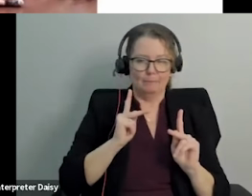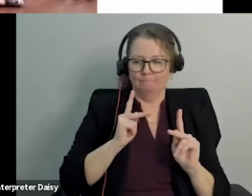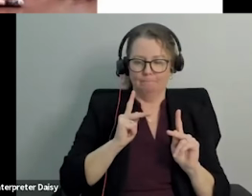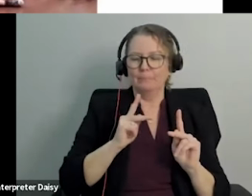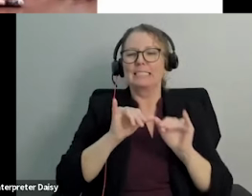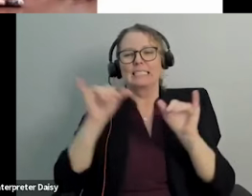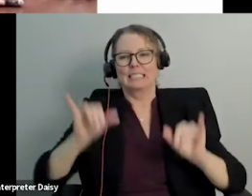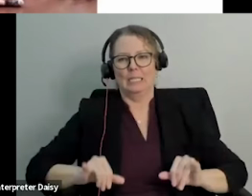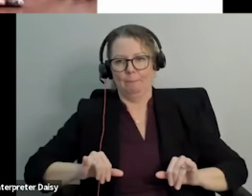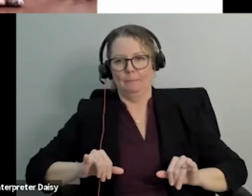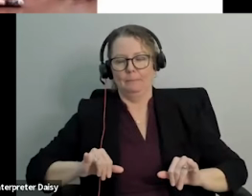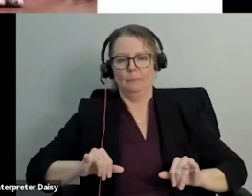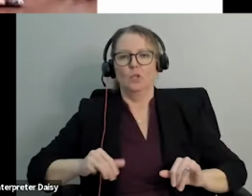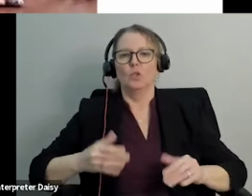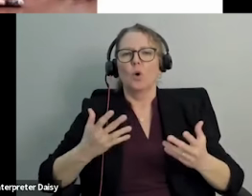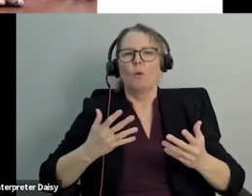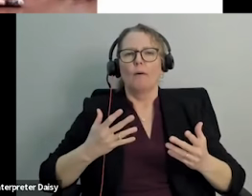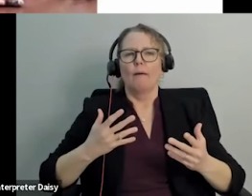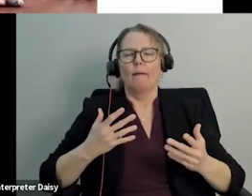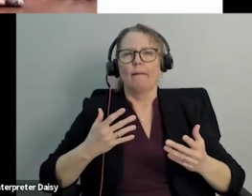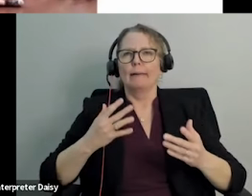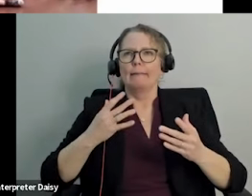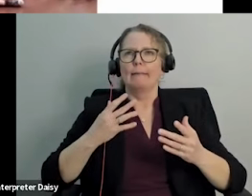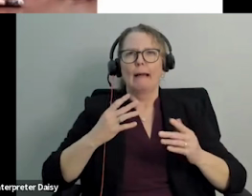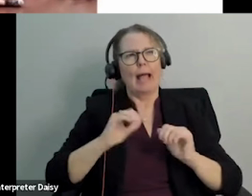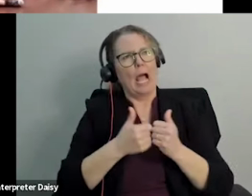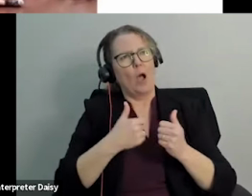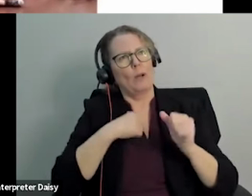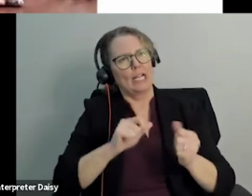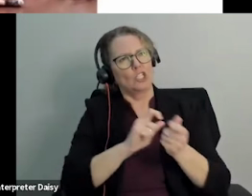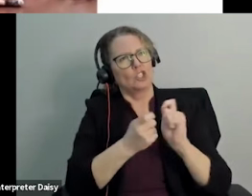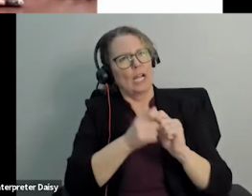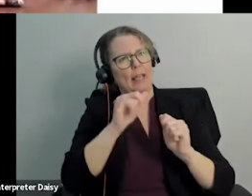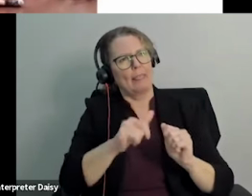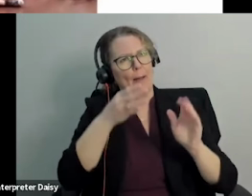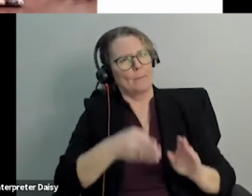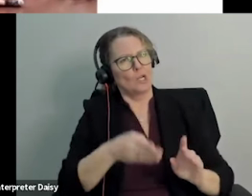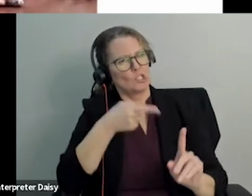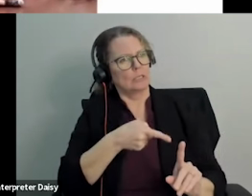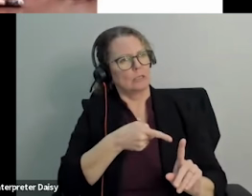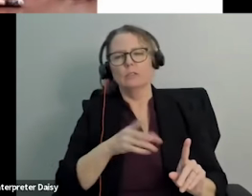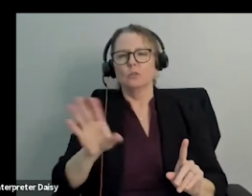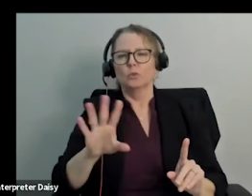And instead of asking how can we have a person change, we can start asking what's wrong with the system?